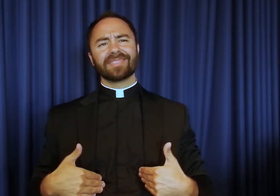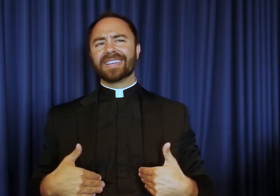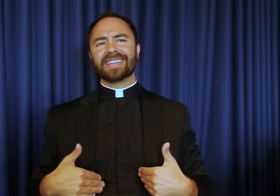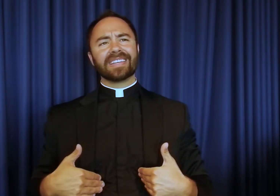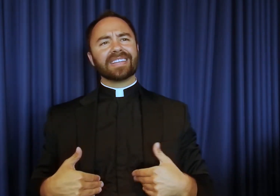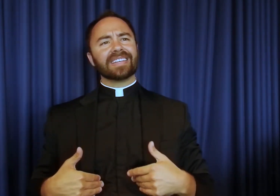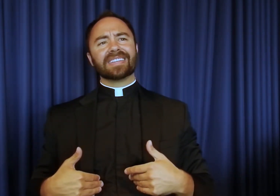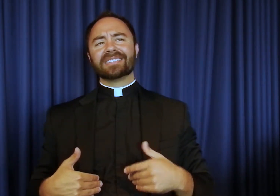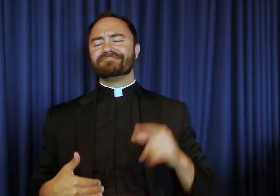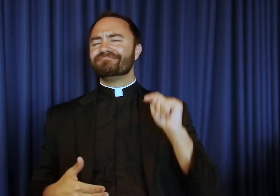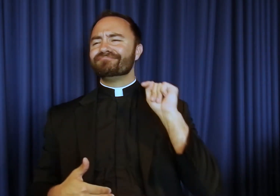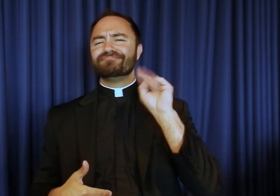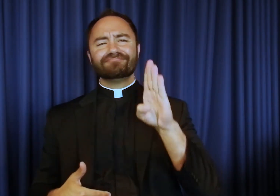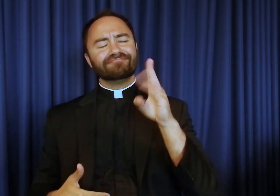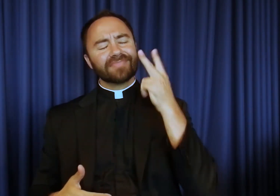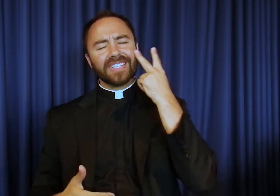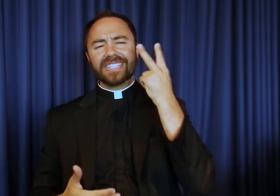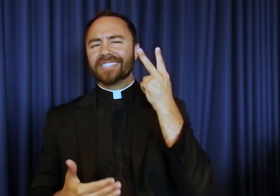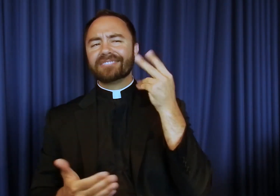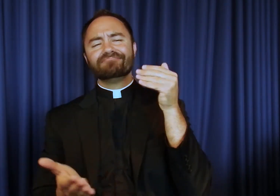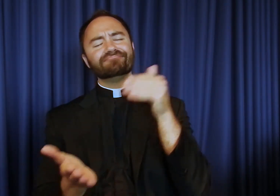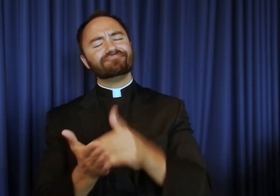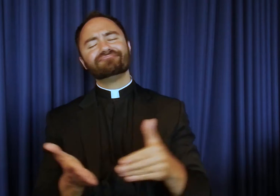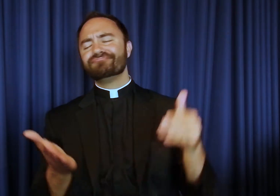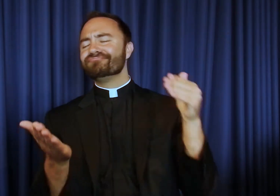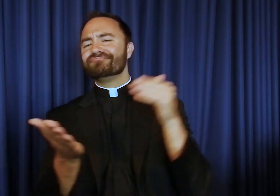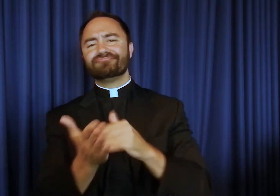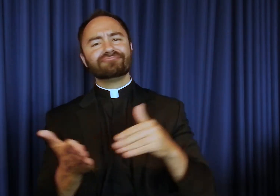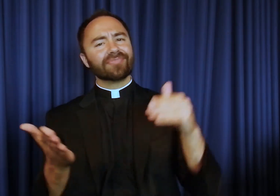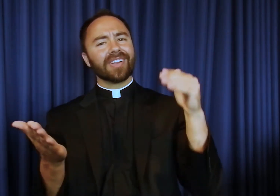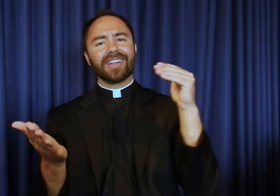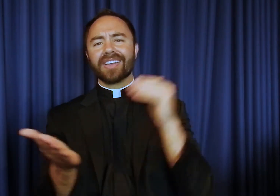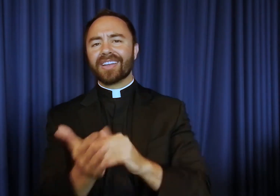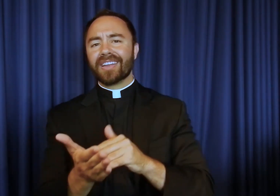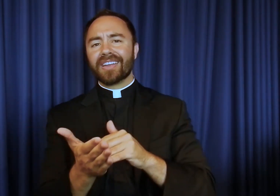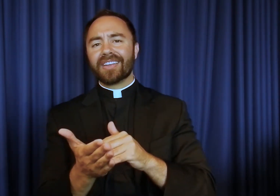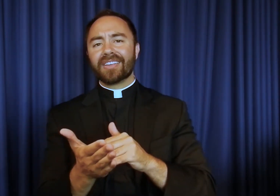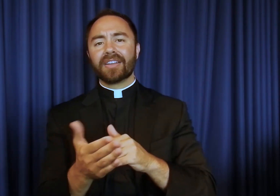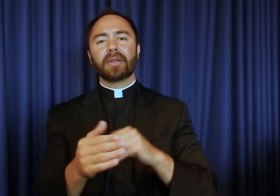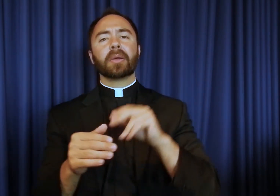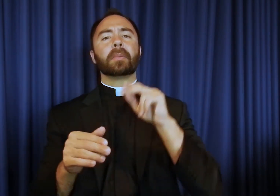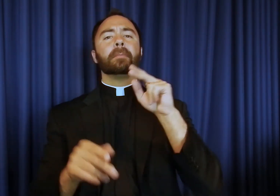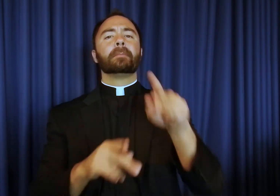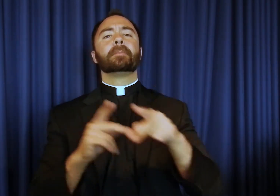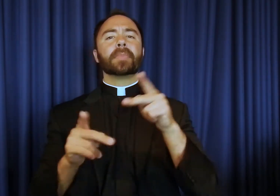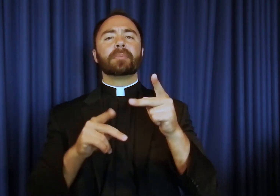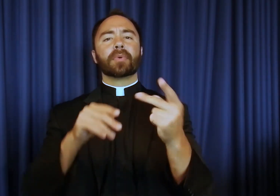Christians to bury their dead. Unfortunately I just see again and again